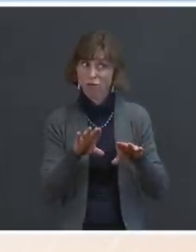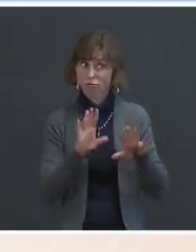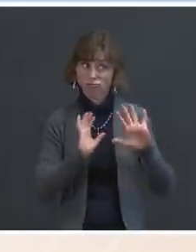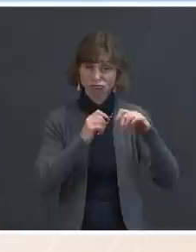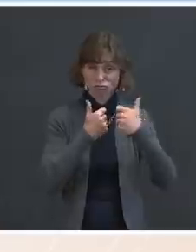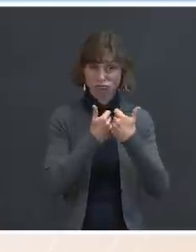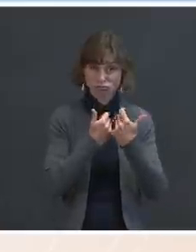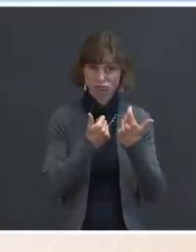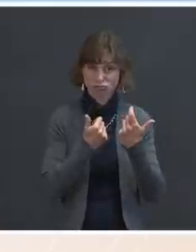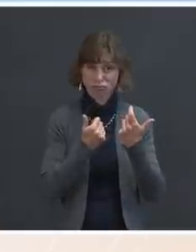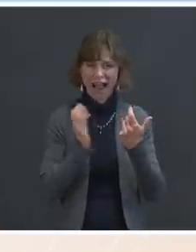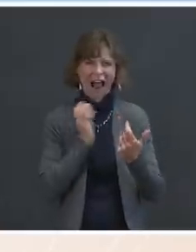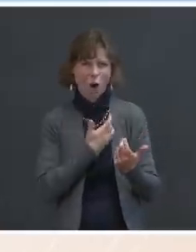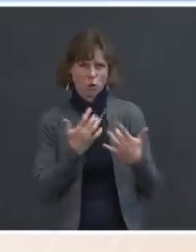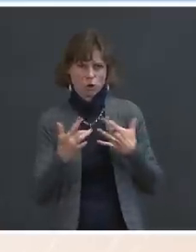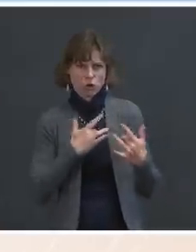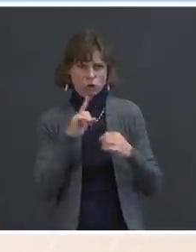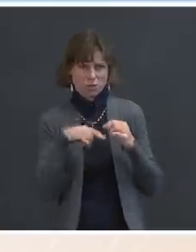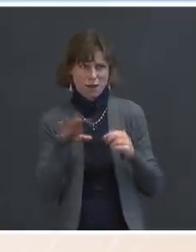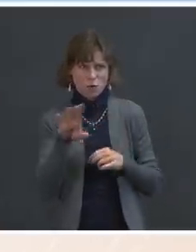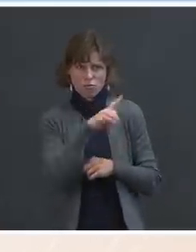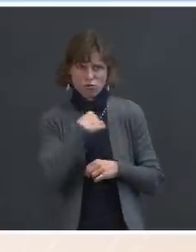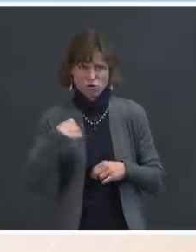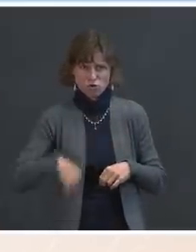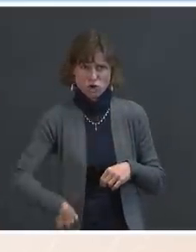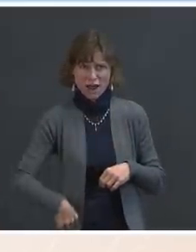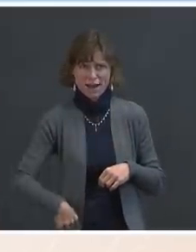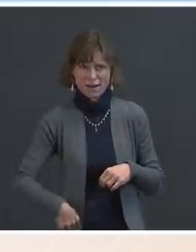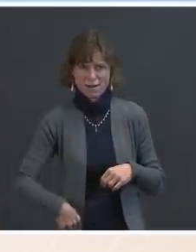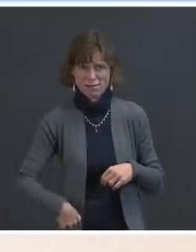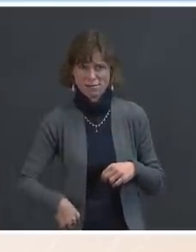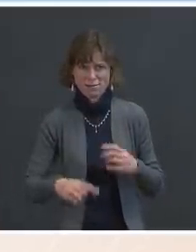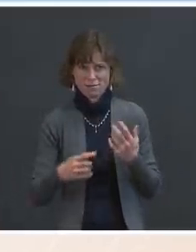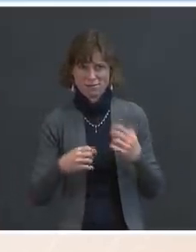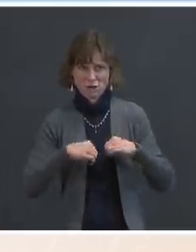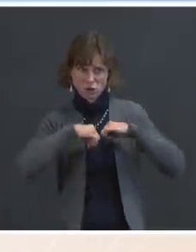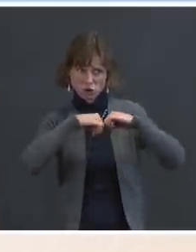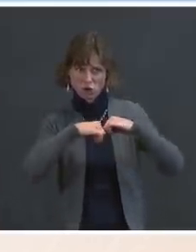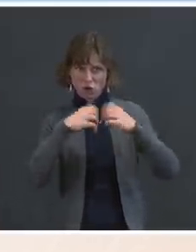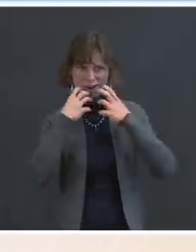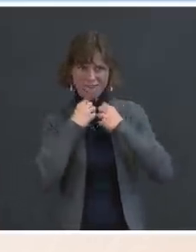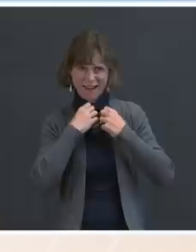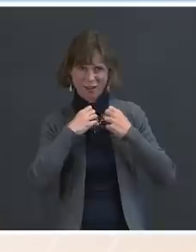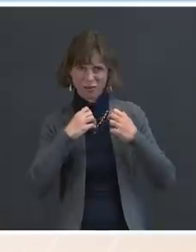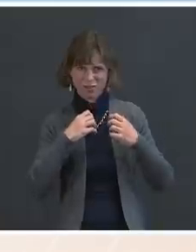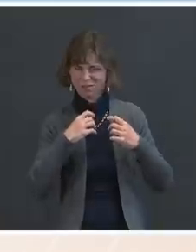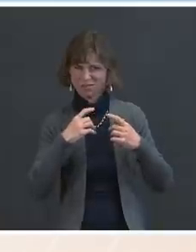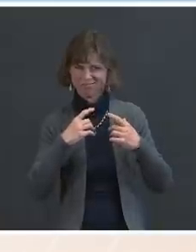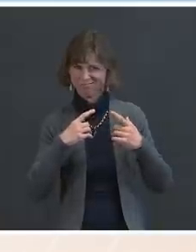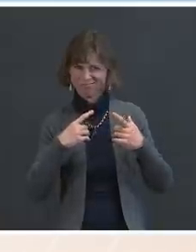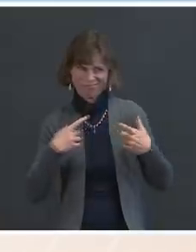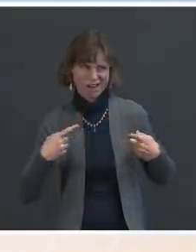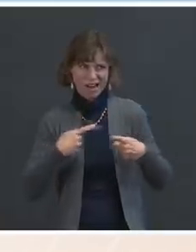and our concerns about challenges they pose to the security and values of the United States and our allies and partners.